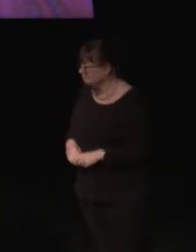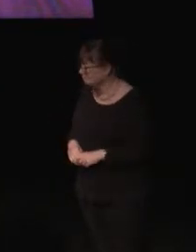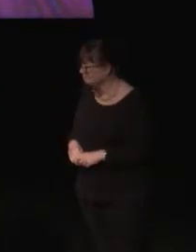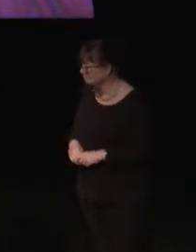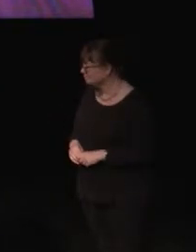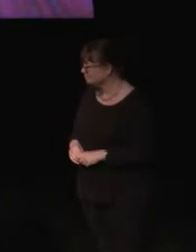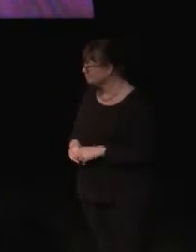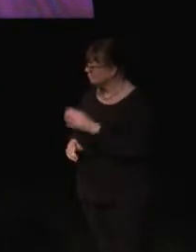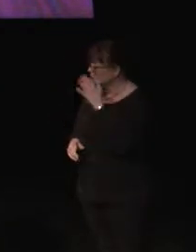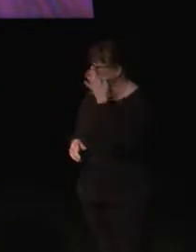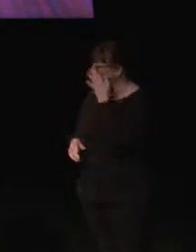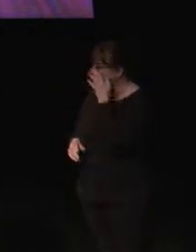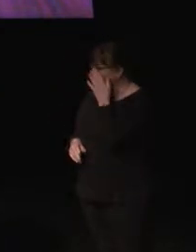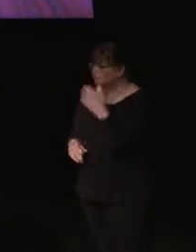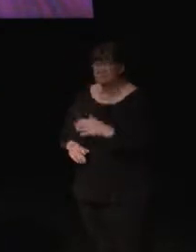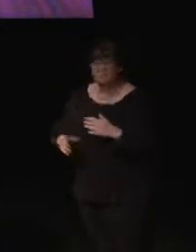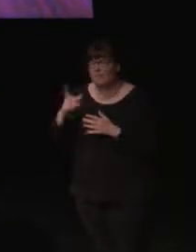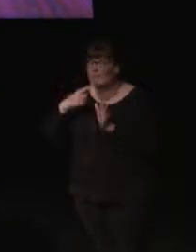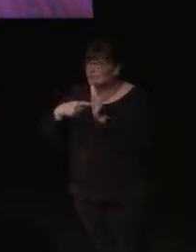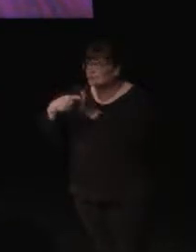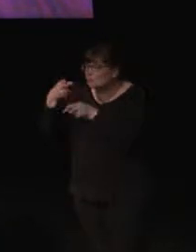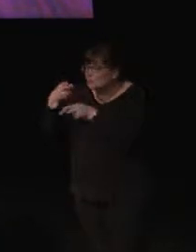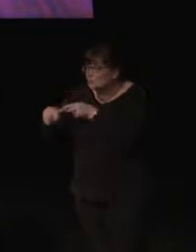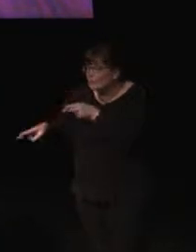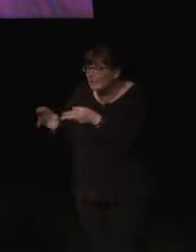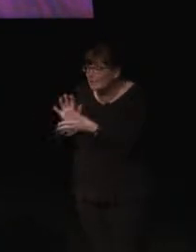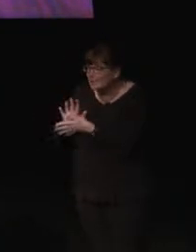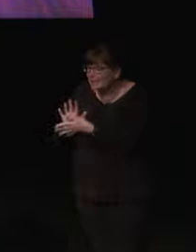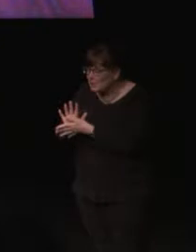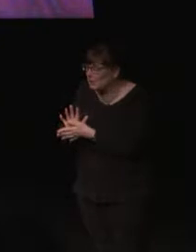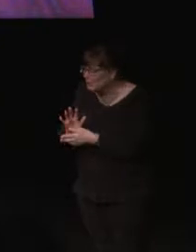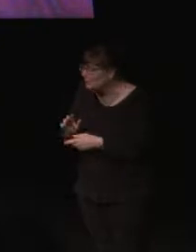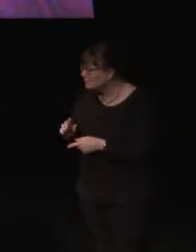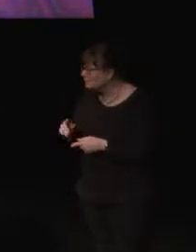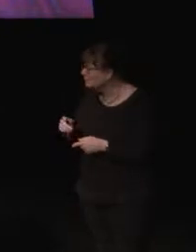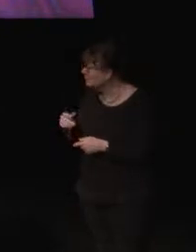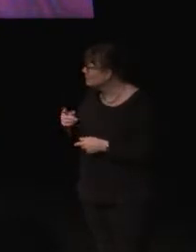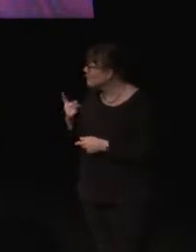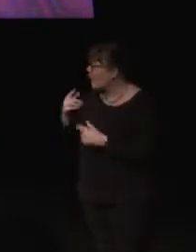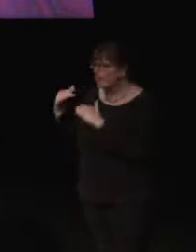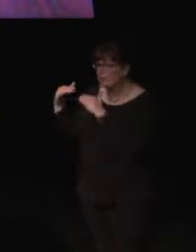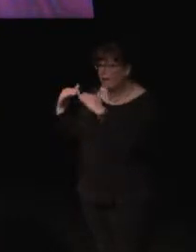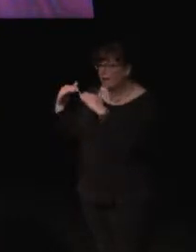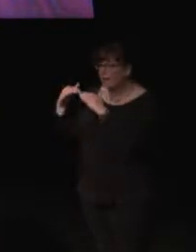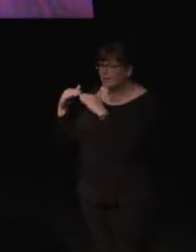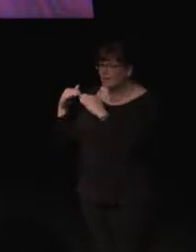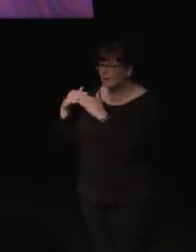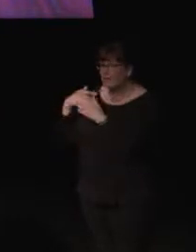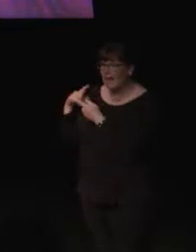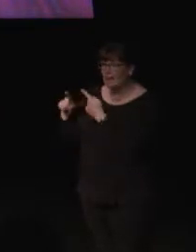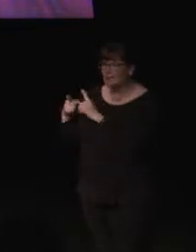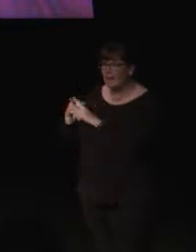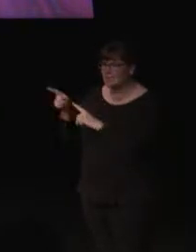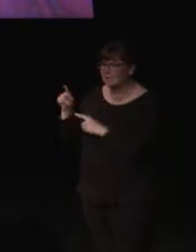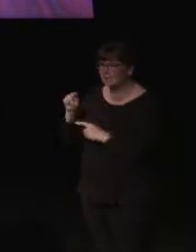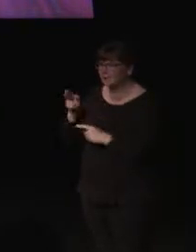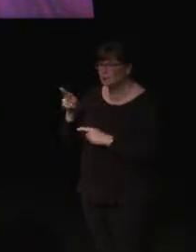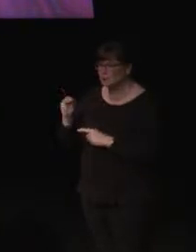We'll show a quick video. I think one of our friends, our colleagues at Turn 10 did talk earlier this morning.